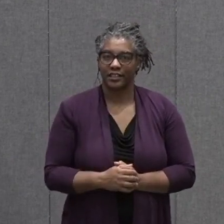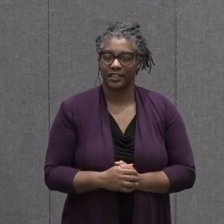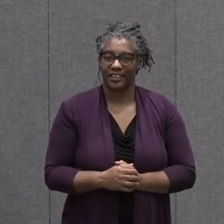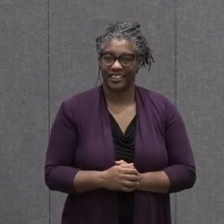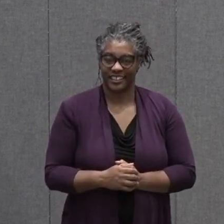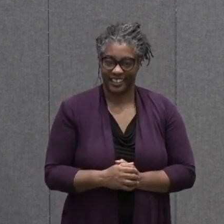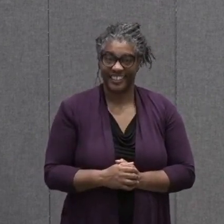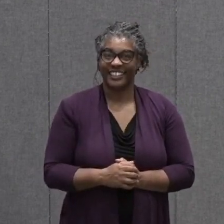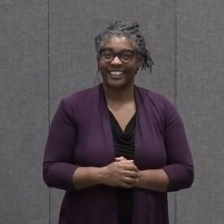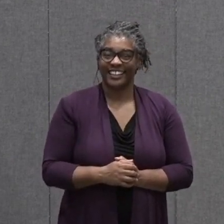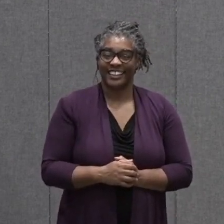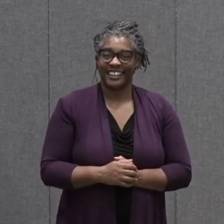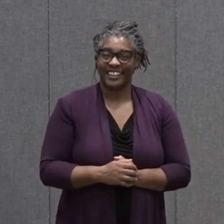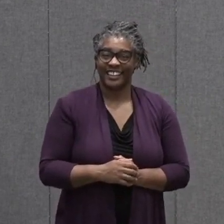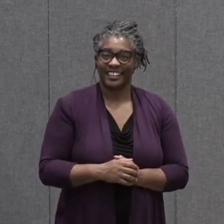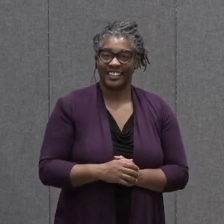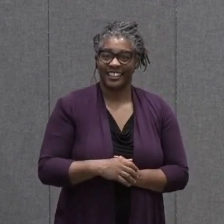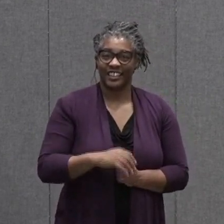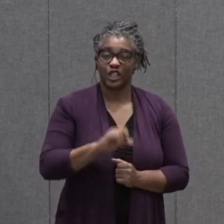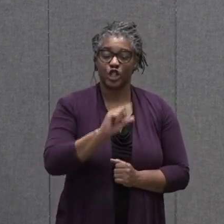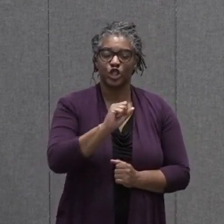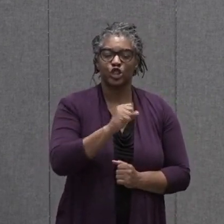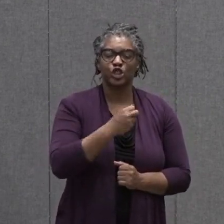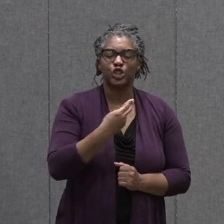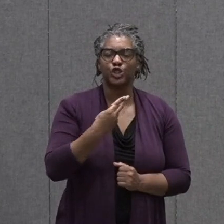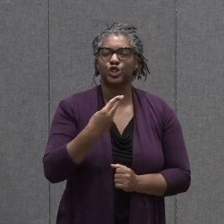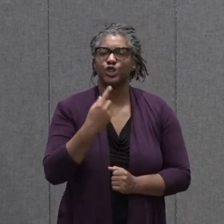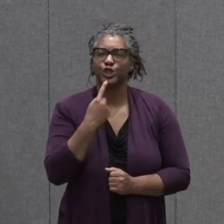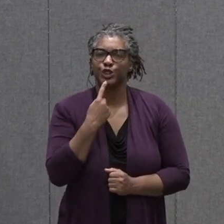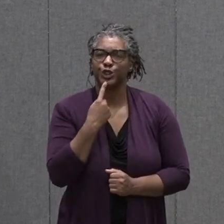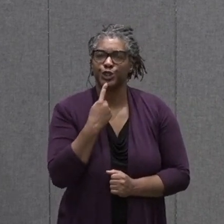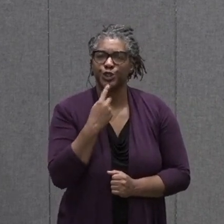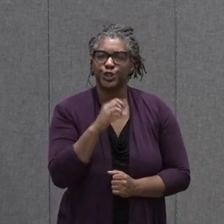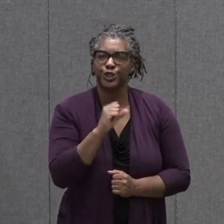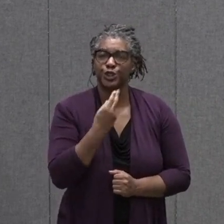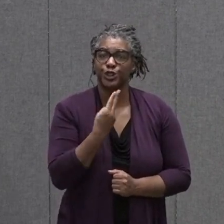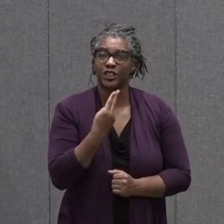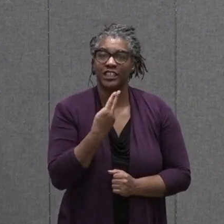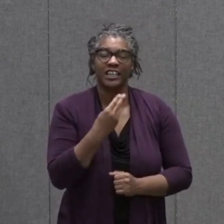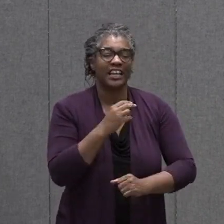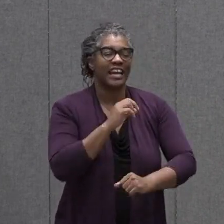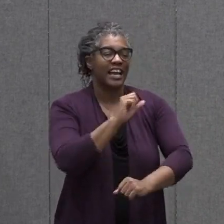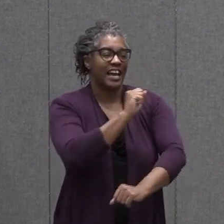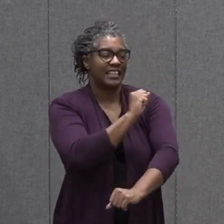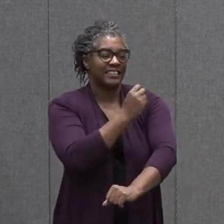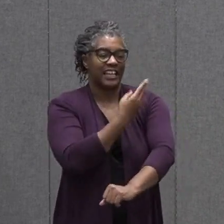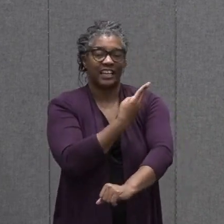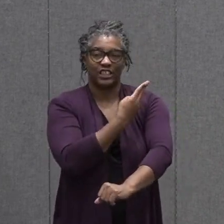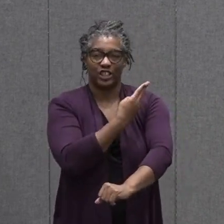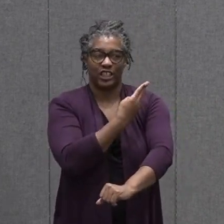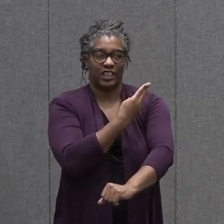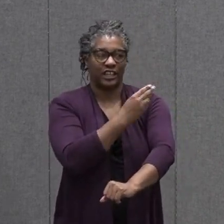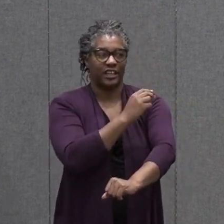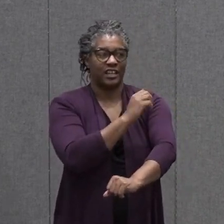Yes, sh. Let's tap out the rest of the word. Sh-a-kuh,